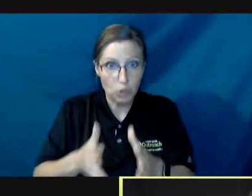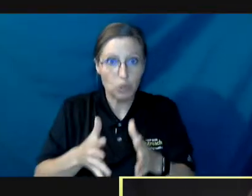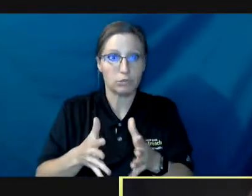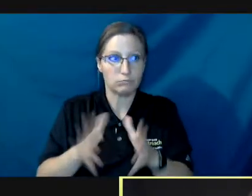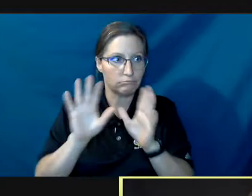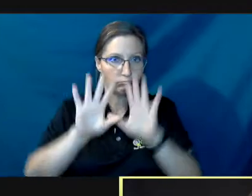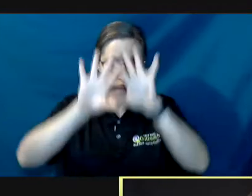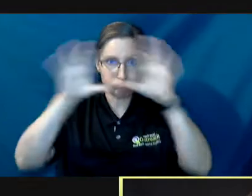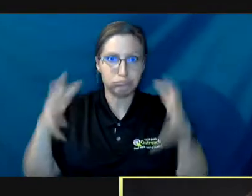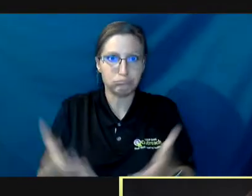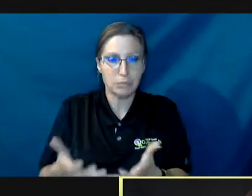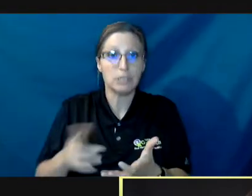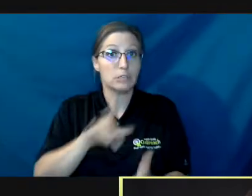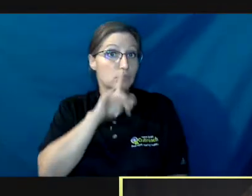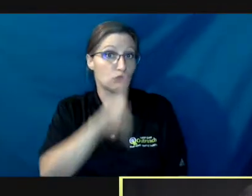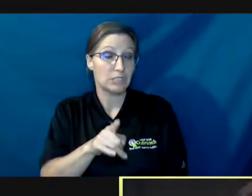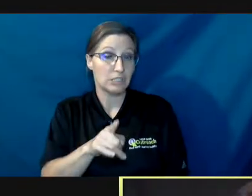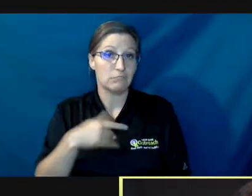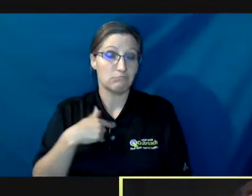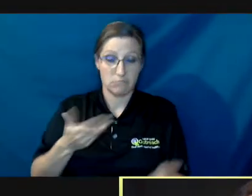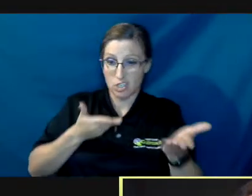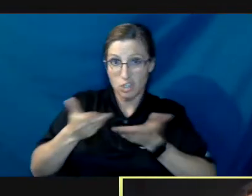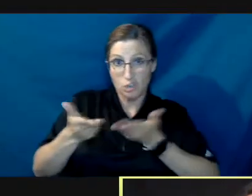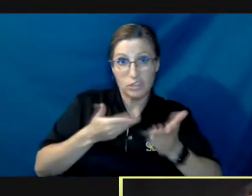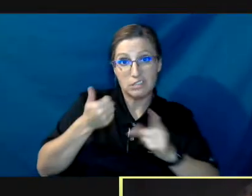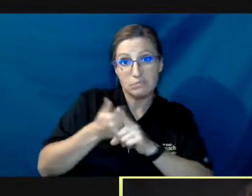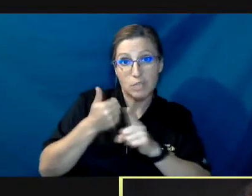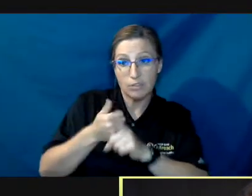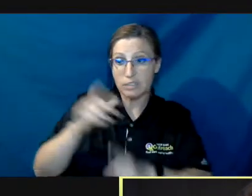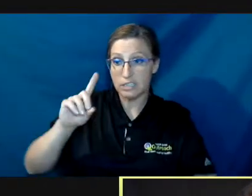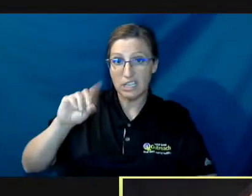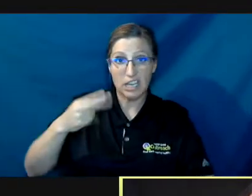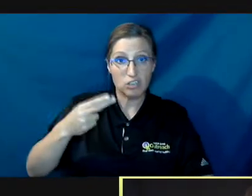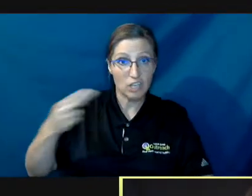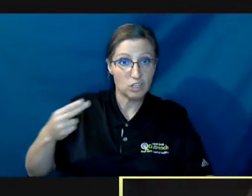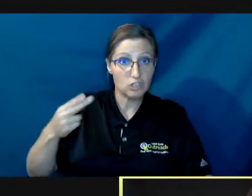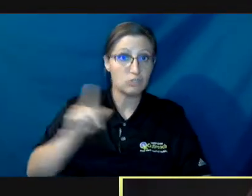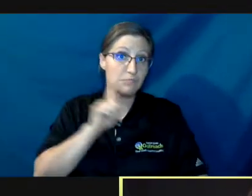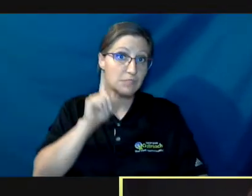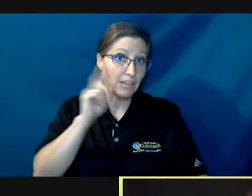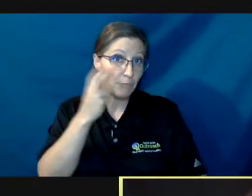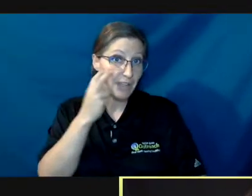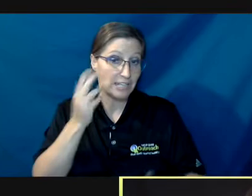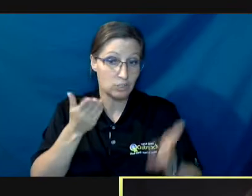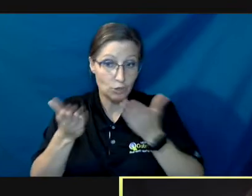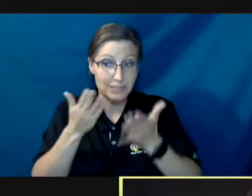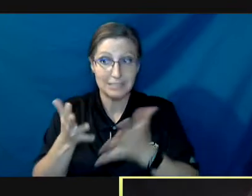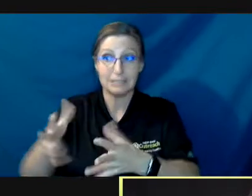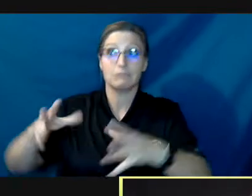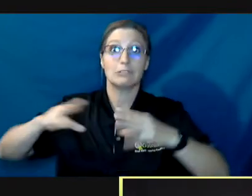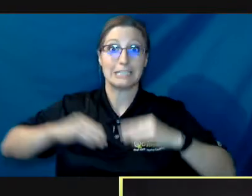And also, ultimately, the services that our DHH and Deafblind students are getting in Wisconsin.